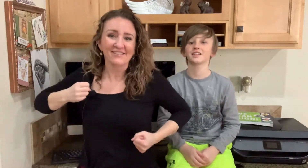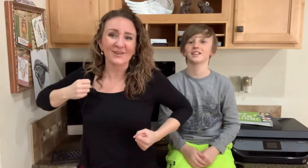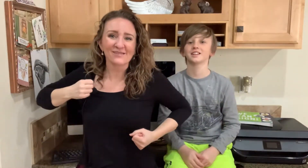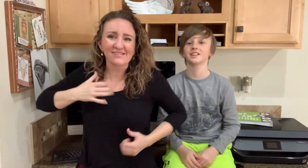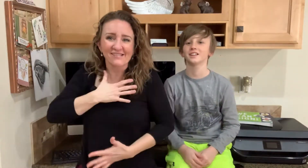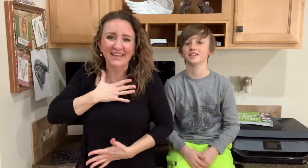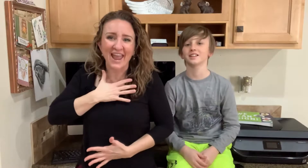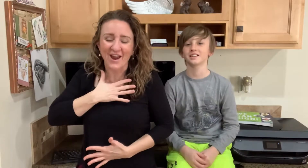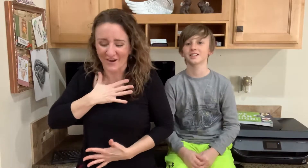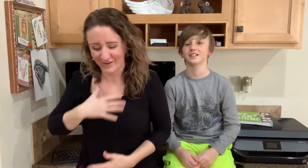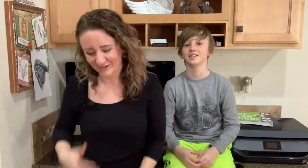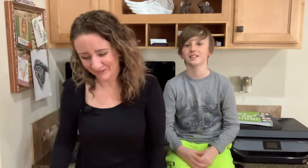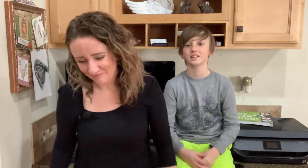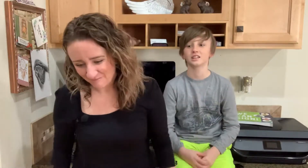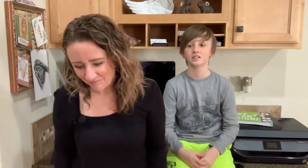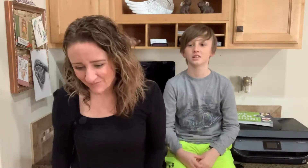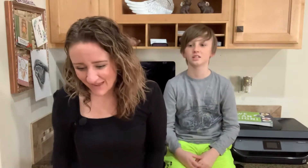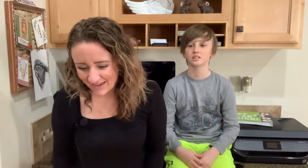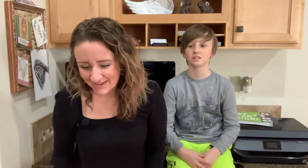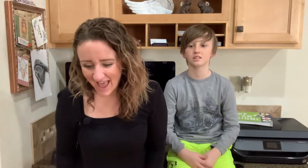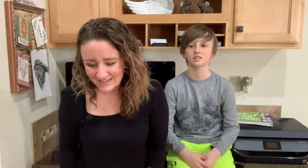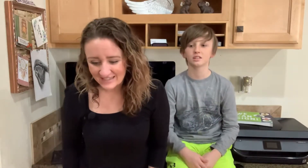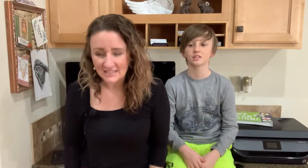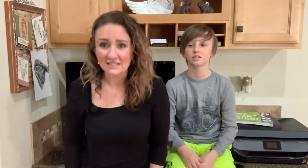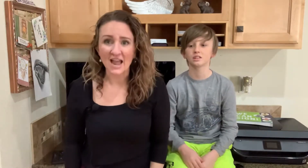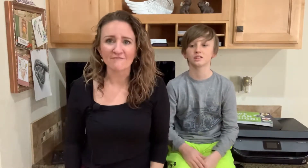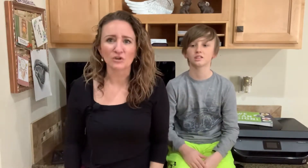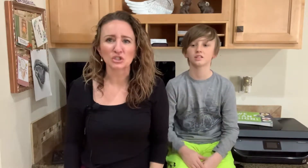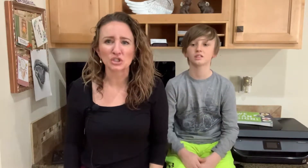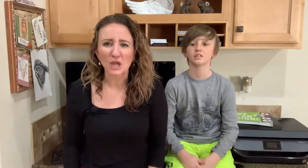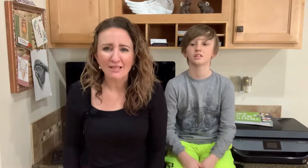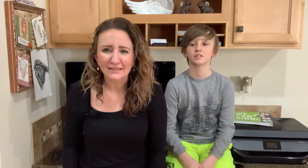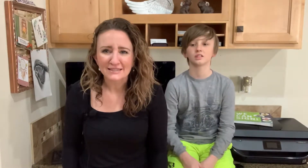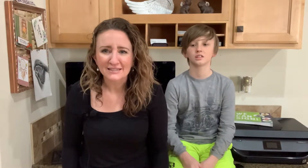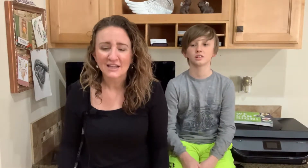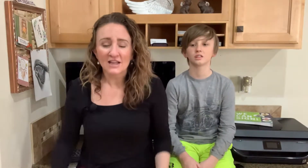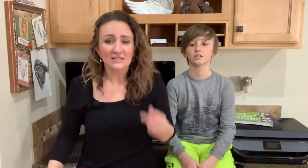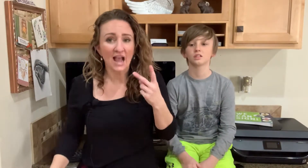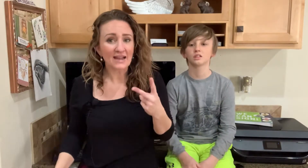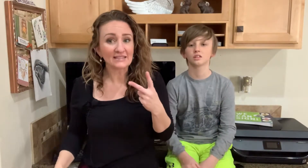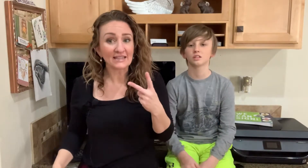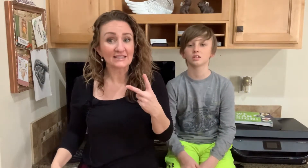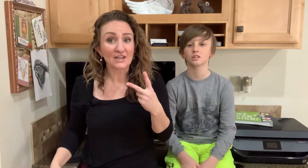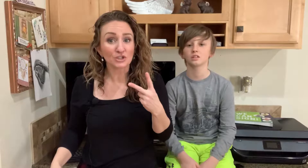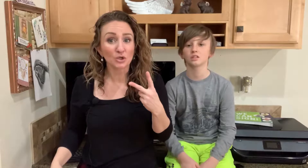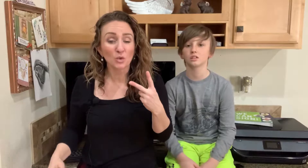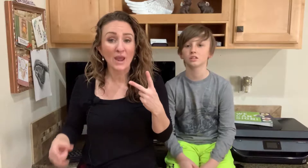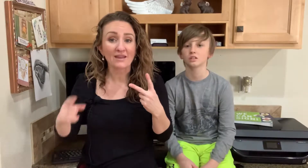So scared. Next is the sign for jealous. I see it done two ways.